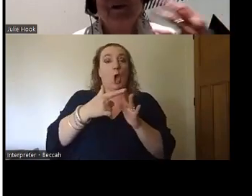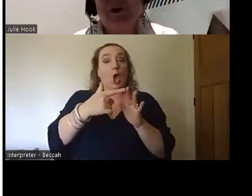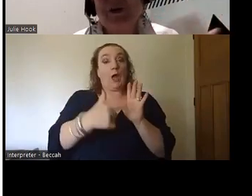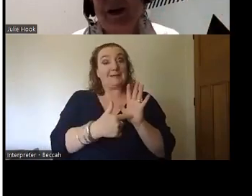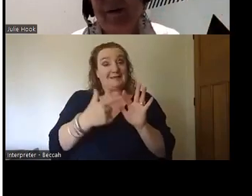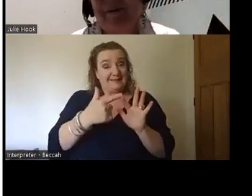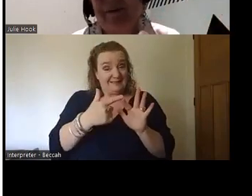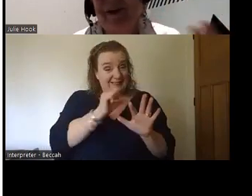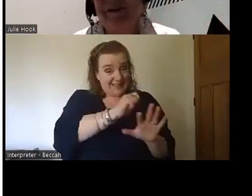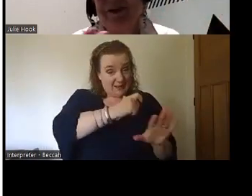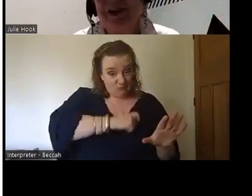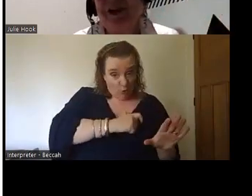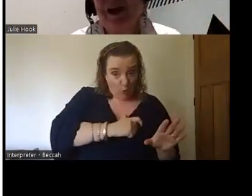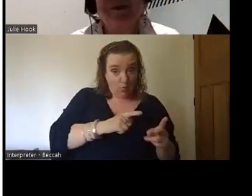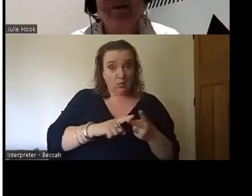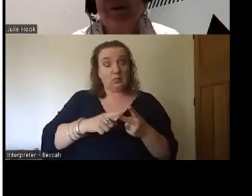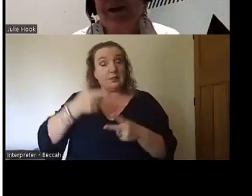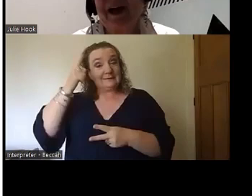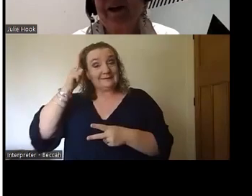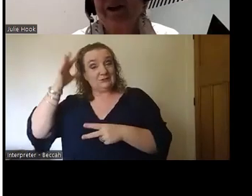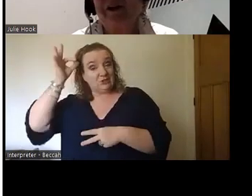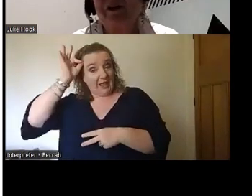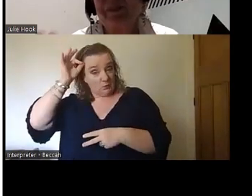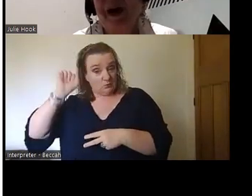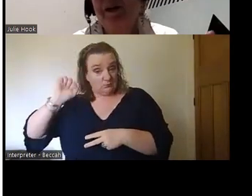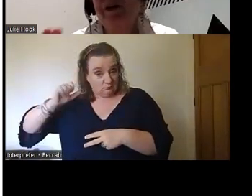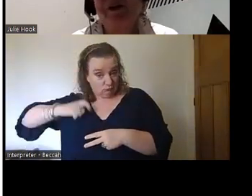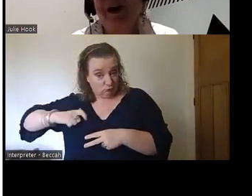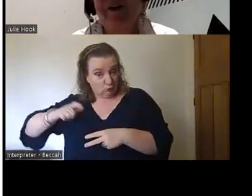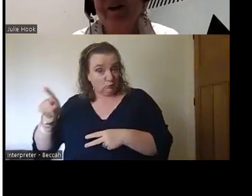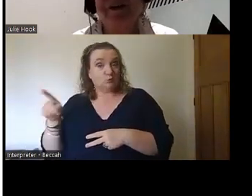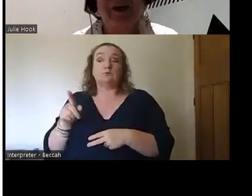the work that the teaching council will be engaging on in partnership with others